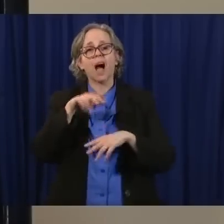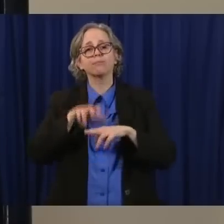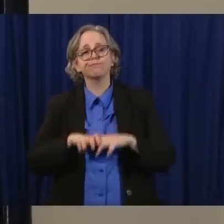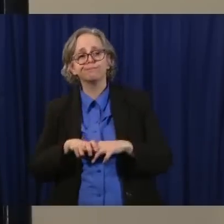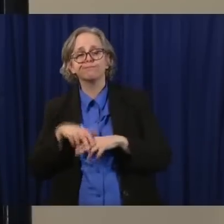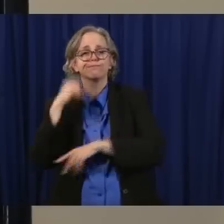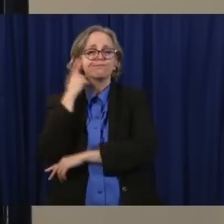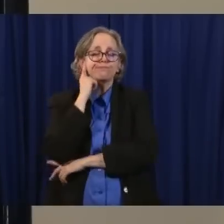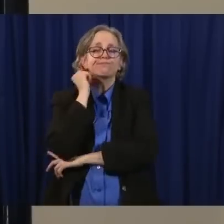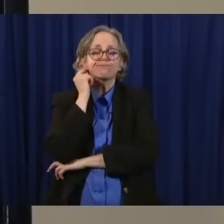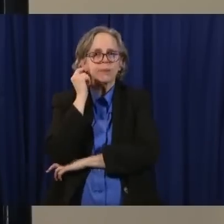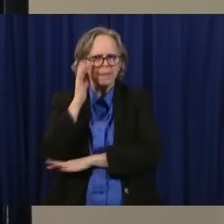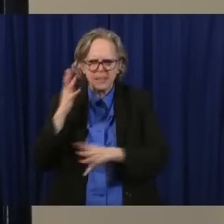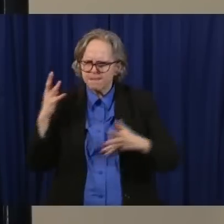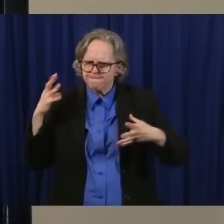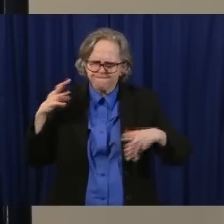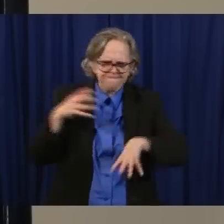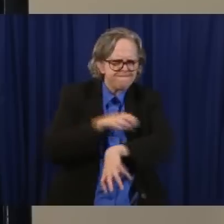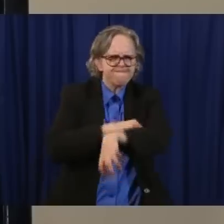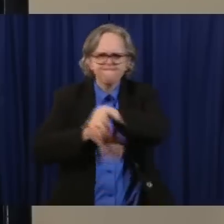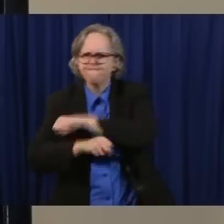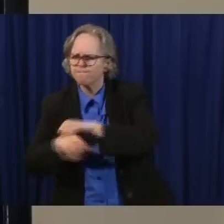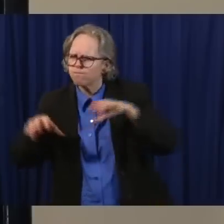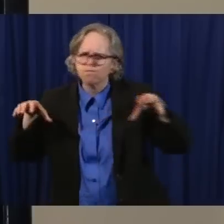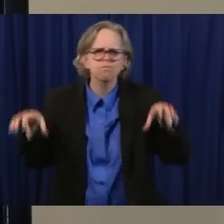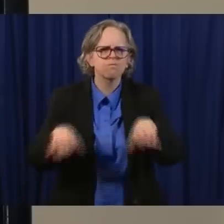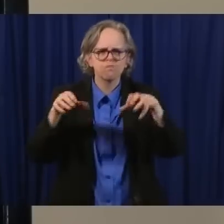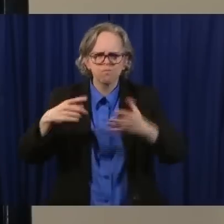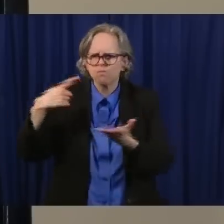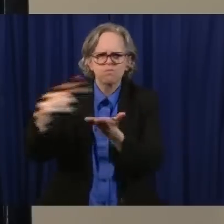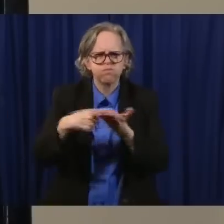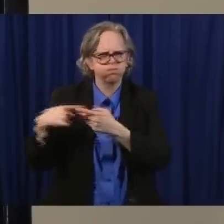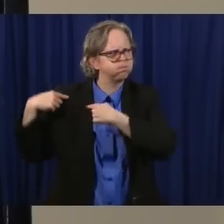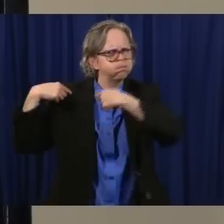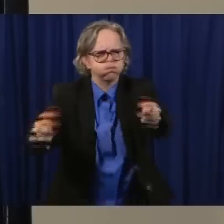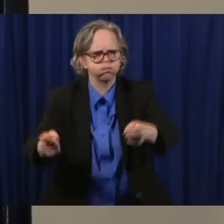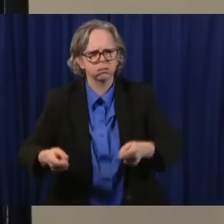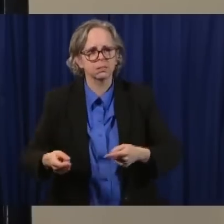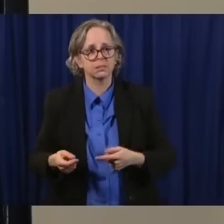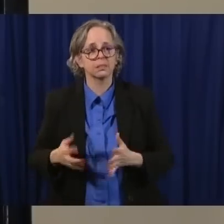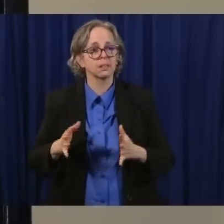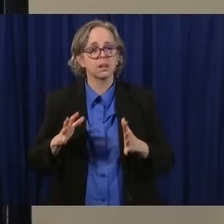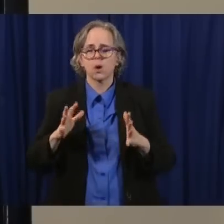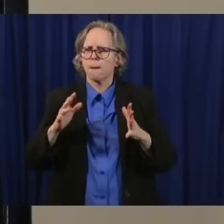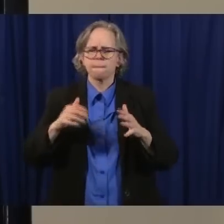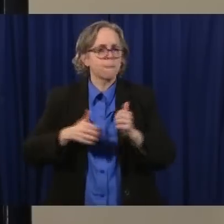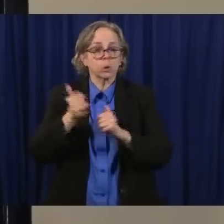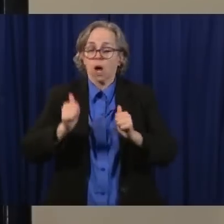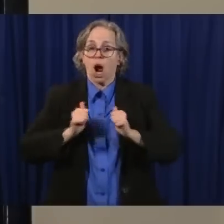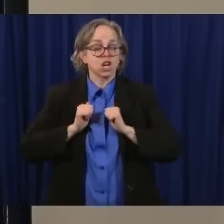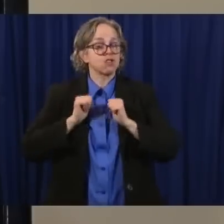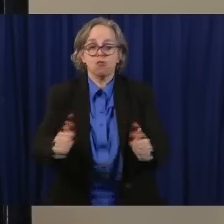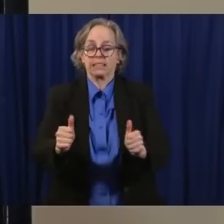TEAM OF PEOPLE, THE WAY THE GOVERNOR SAID, AND LIEUTENANT GOVERNOR, WE ARE NOT, WE ARE NOT SITTING BACK IDLY.